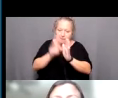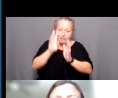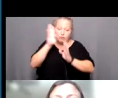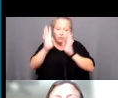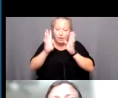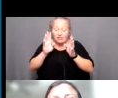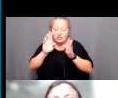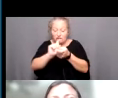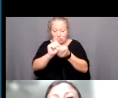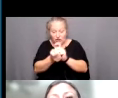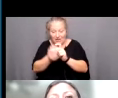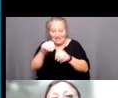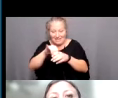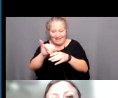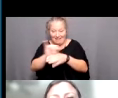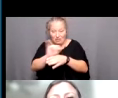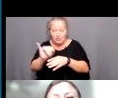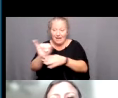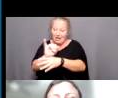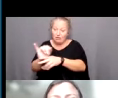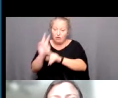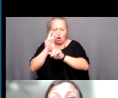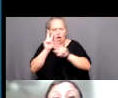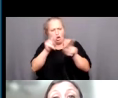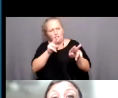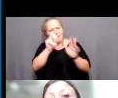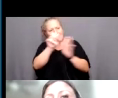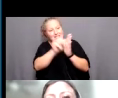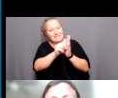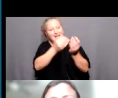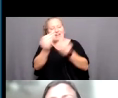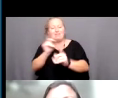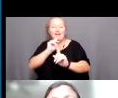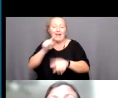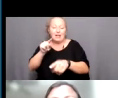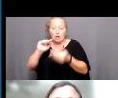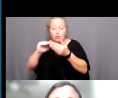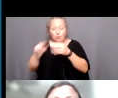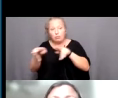could create change in industries, industries look to the State for answers.